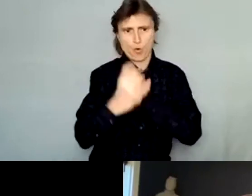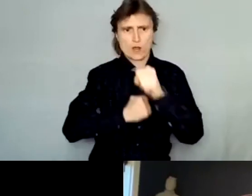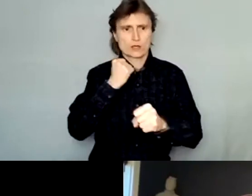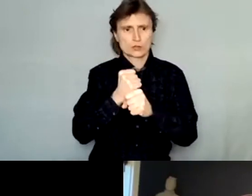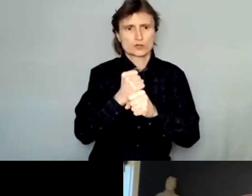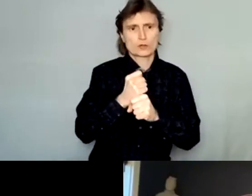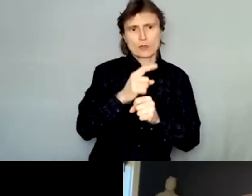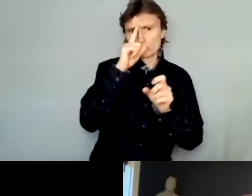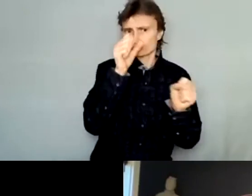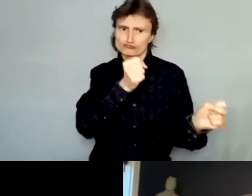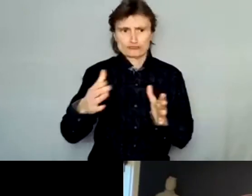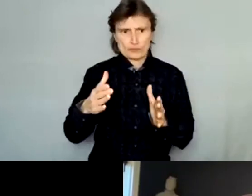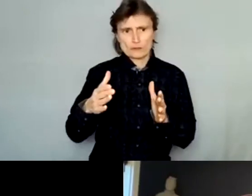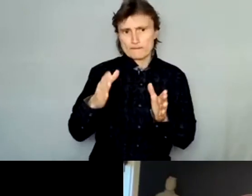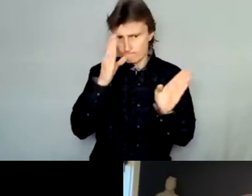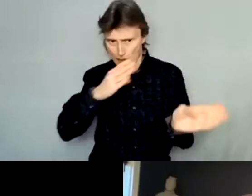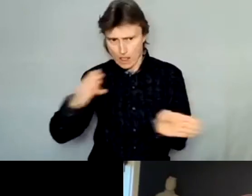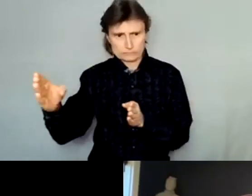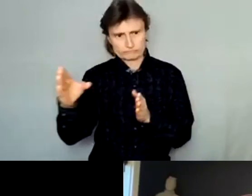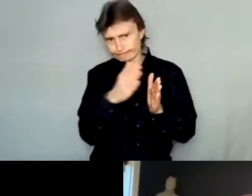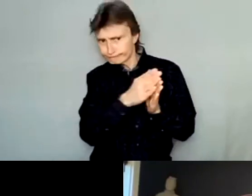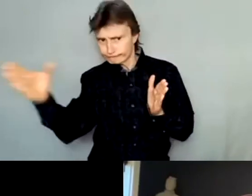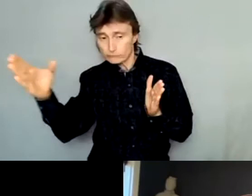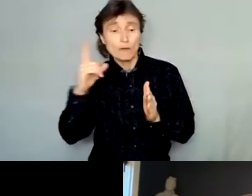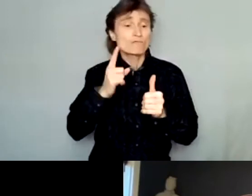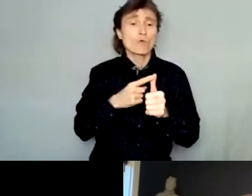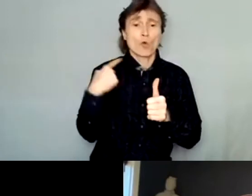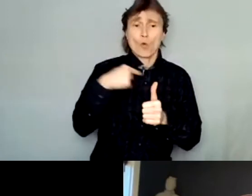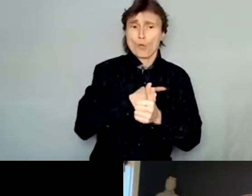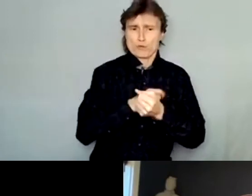The first one is fostering a sustainable and resilient art sector.